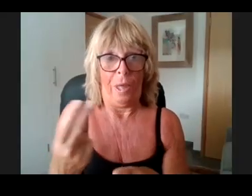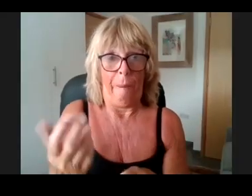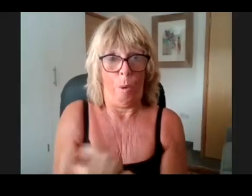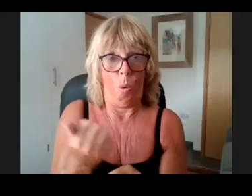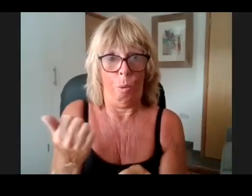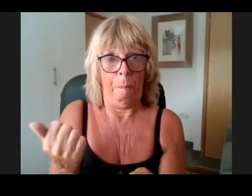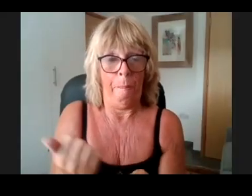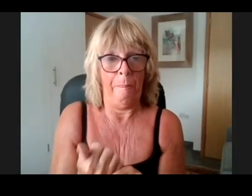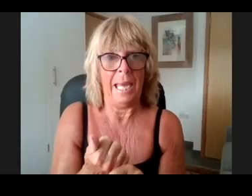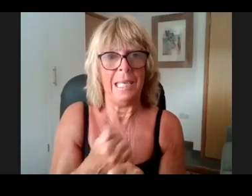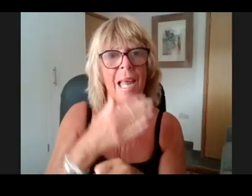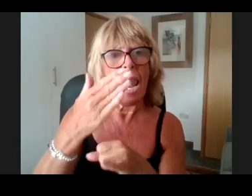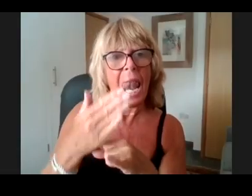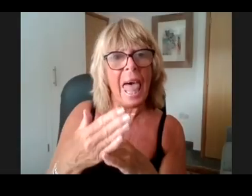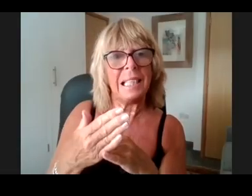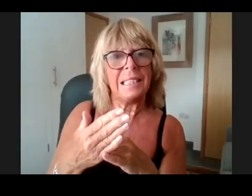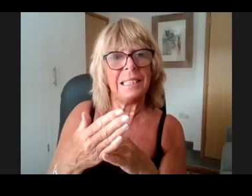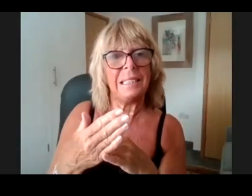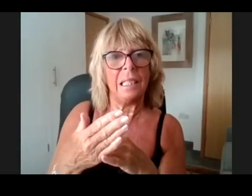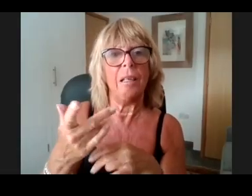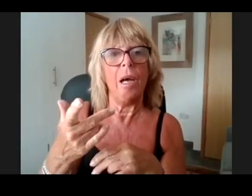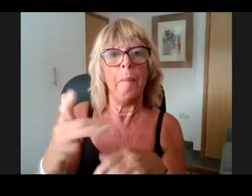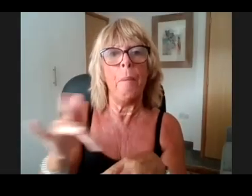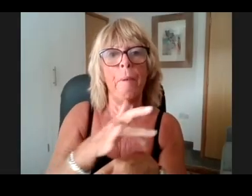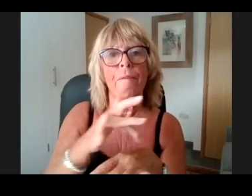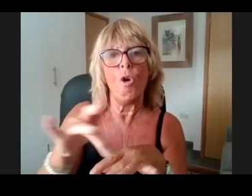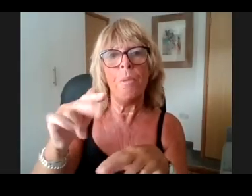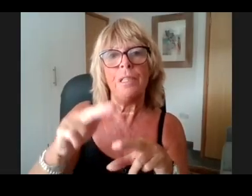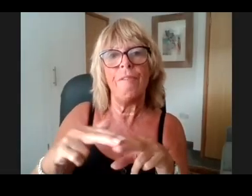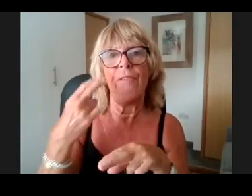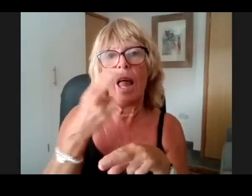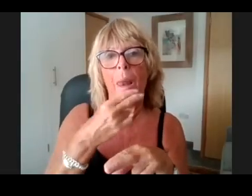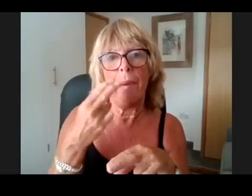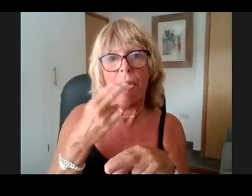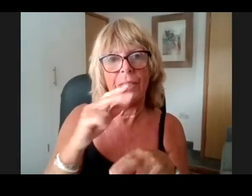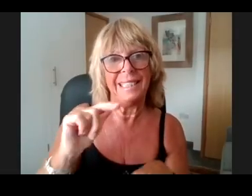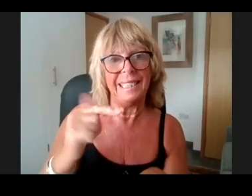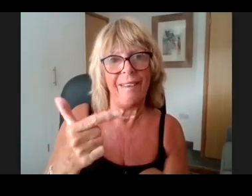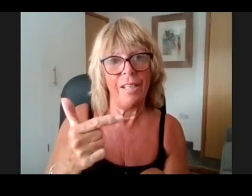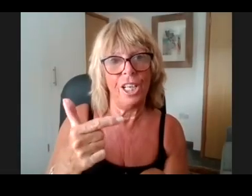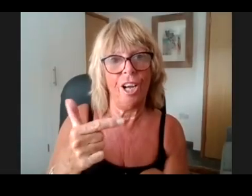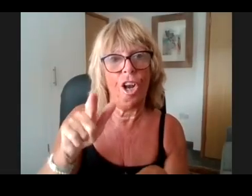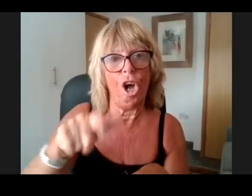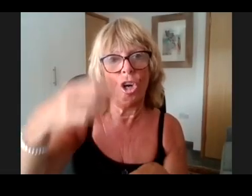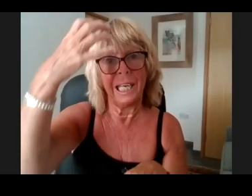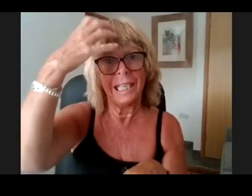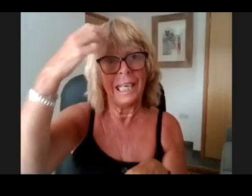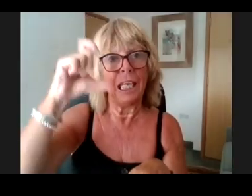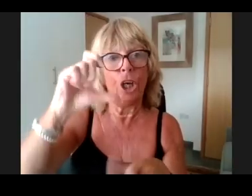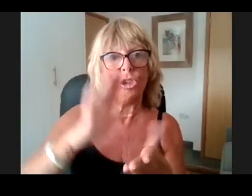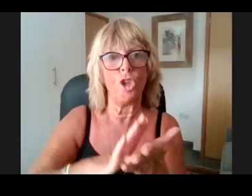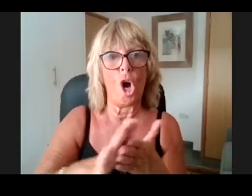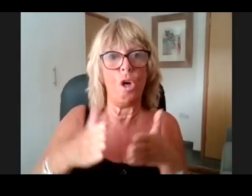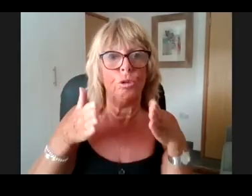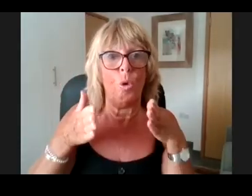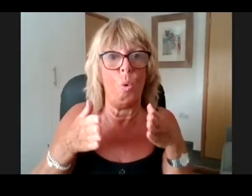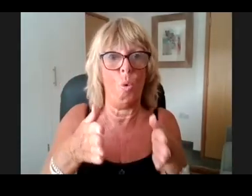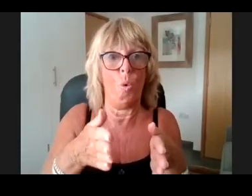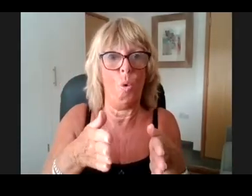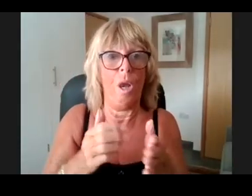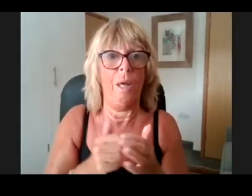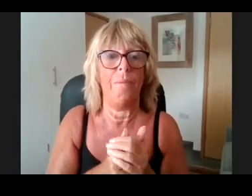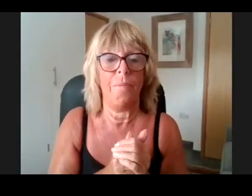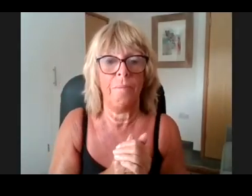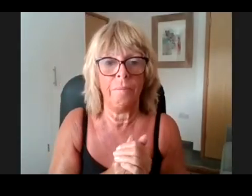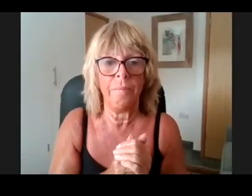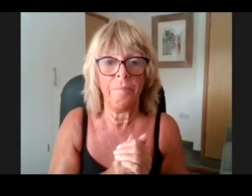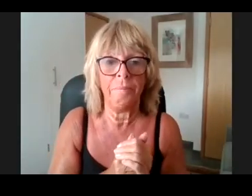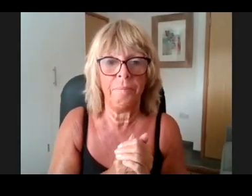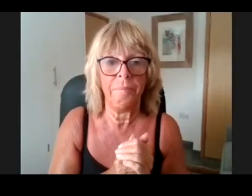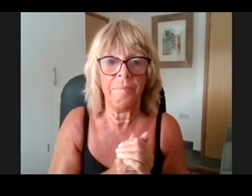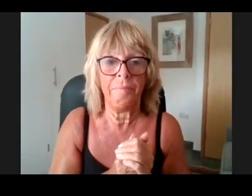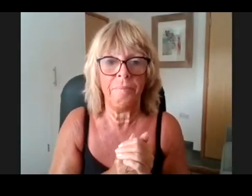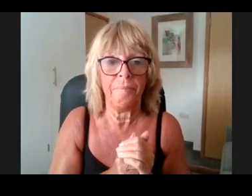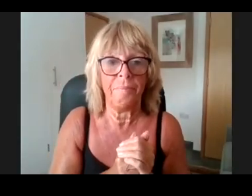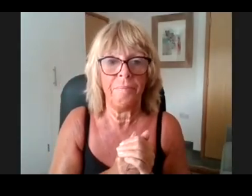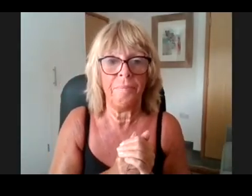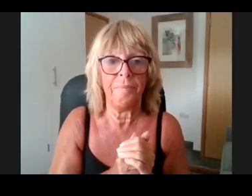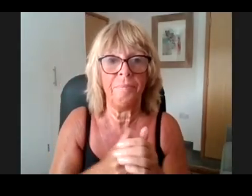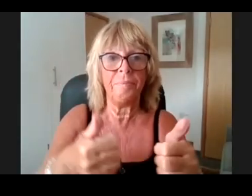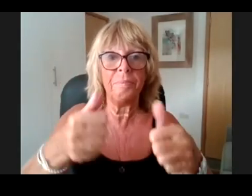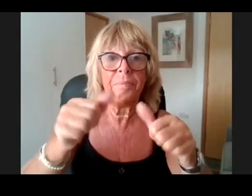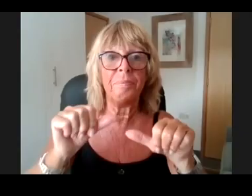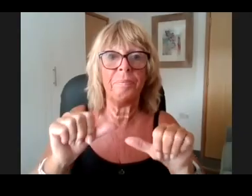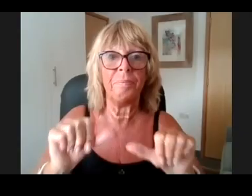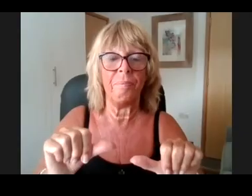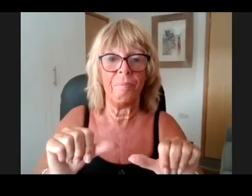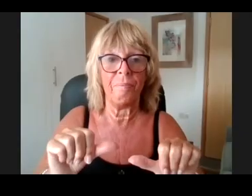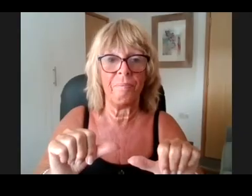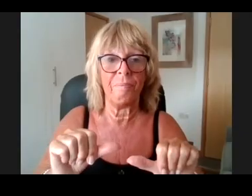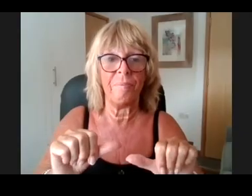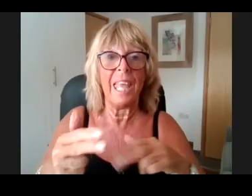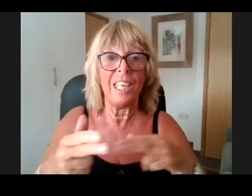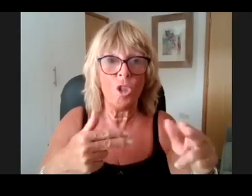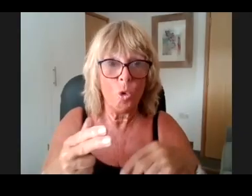performances in Falmouth at 7:00 at the King Charles Hall our news is that we went to the